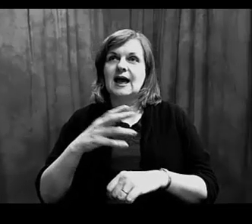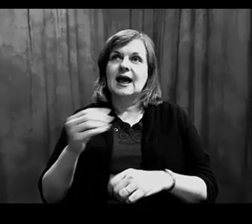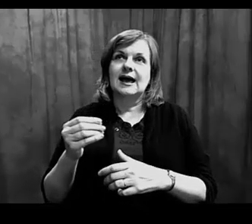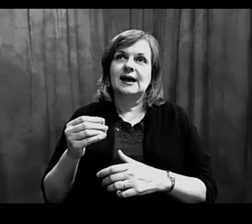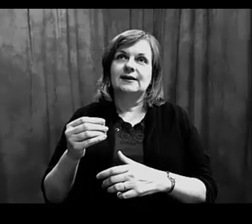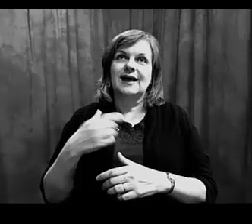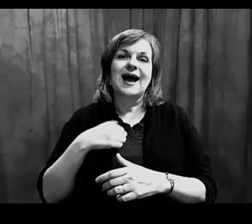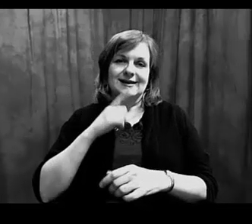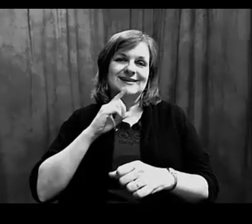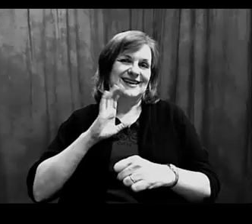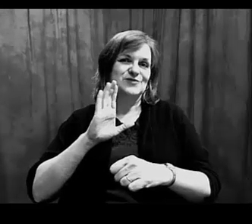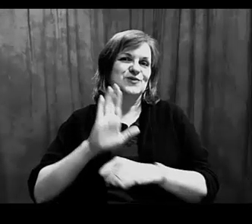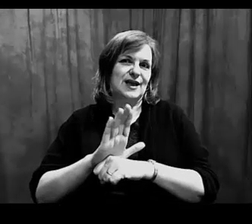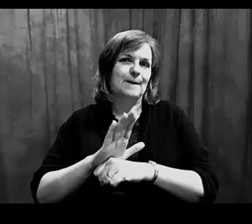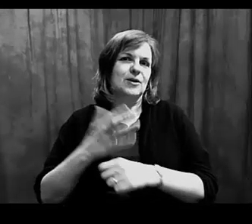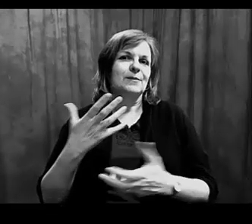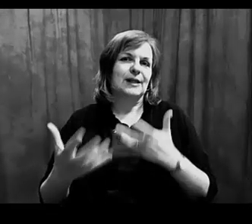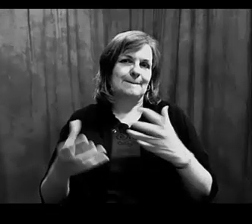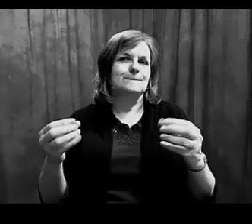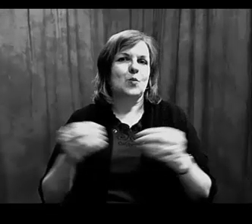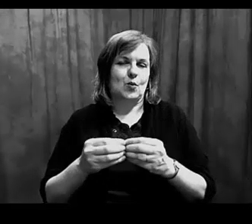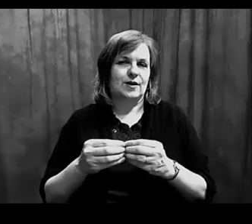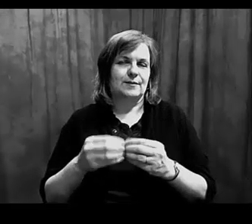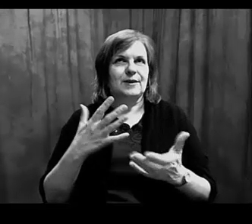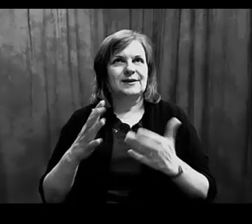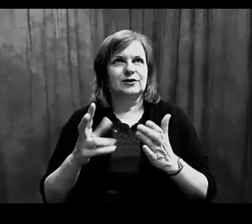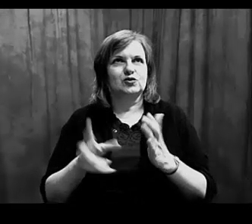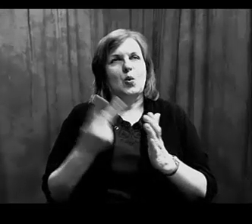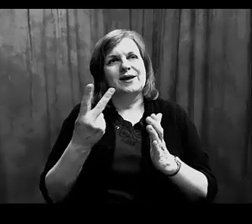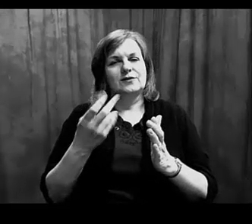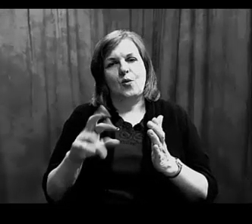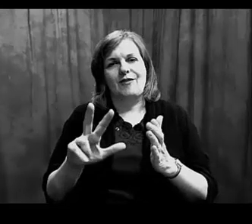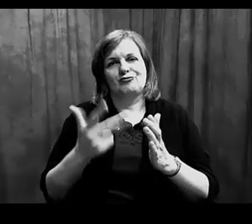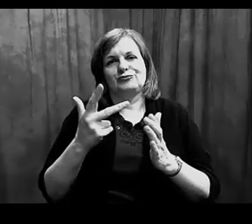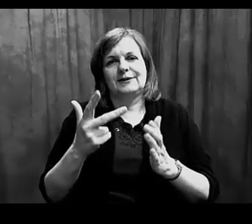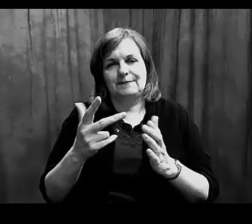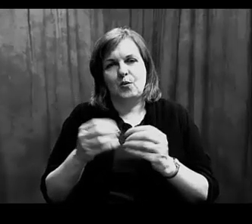different species on this planet